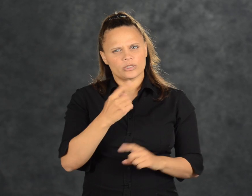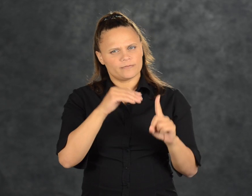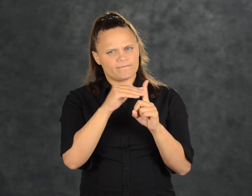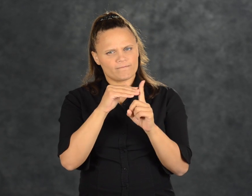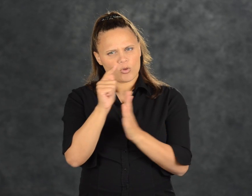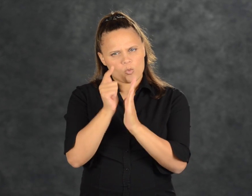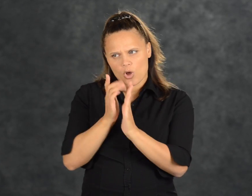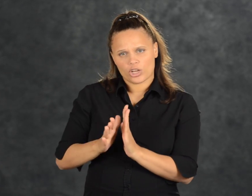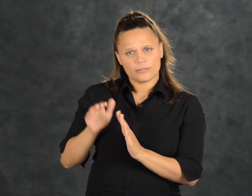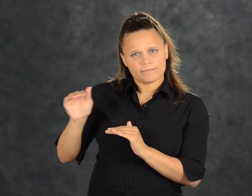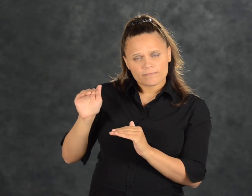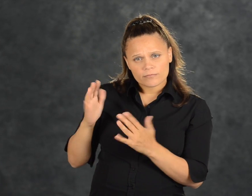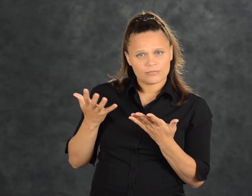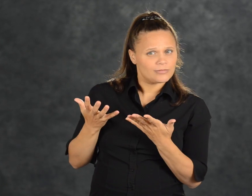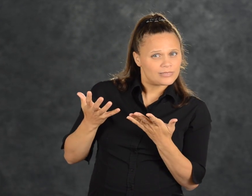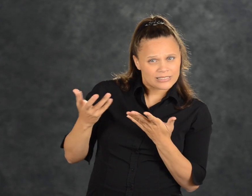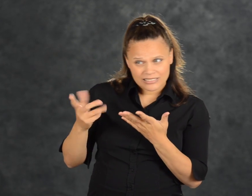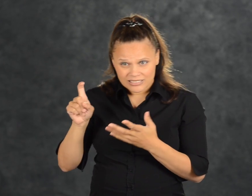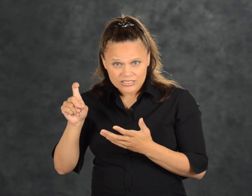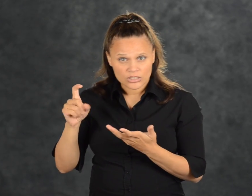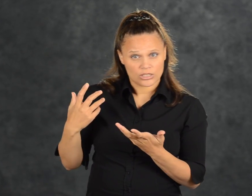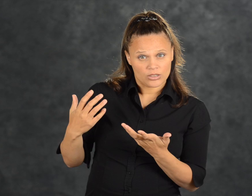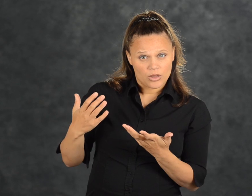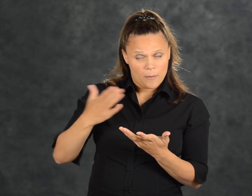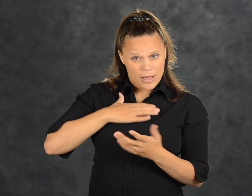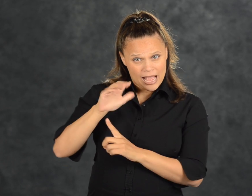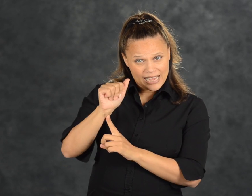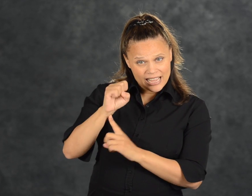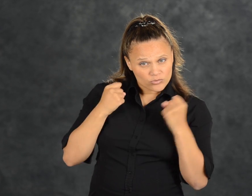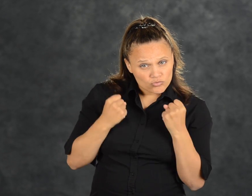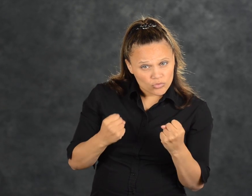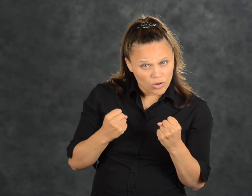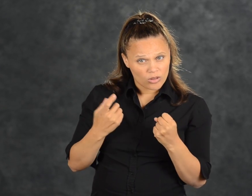You should try to ask a lawyer if your case has legal merit